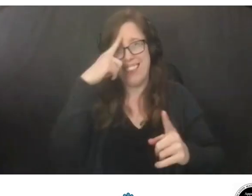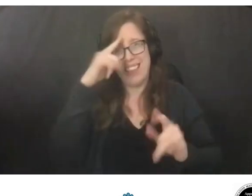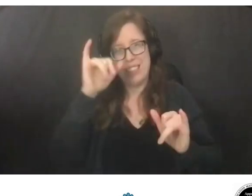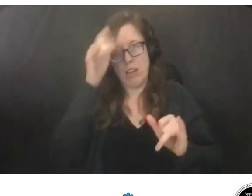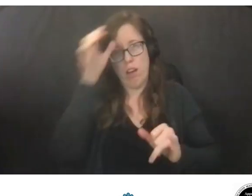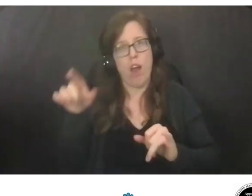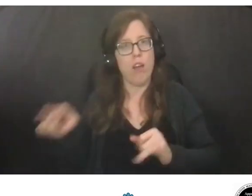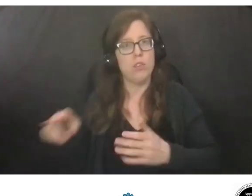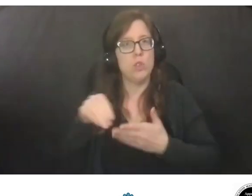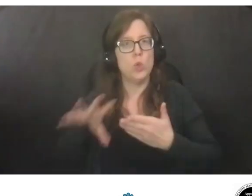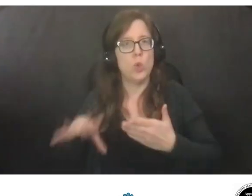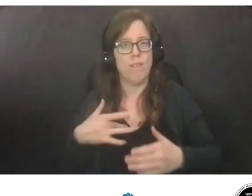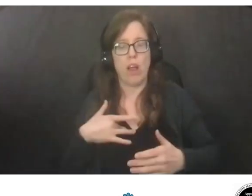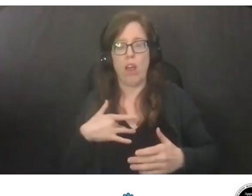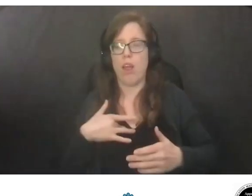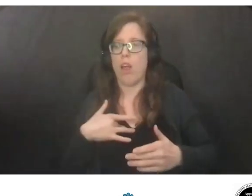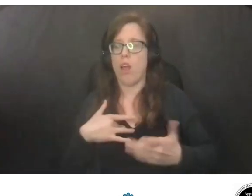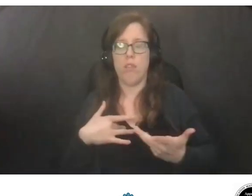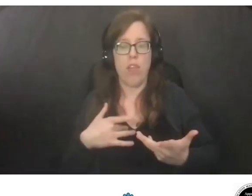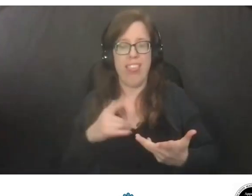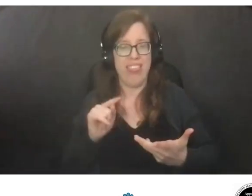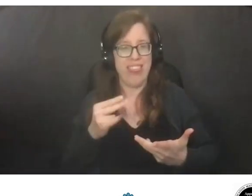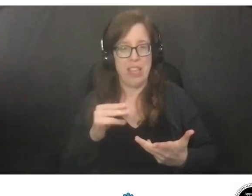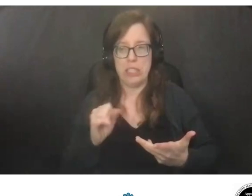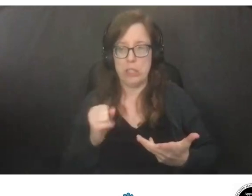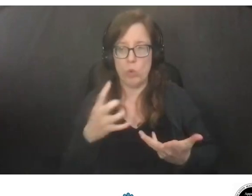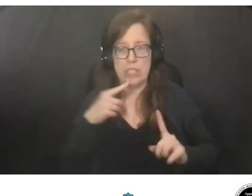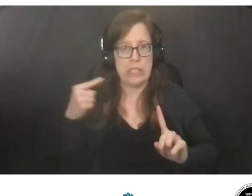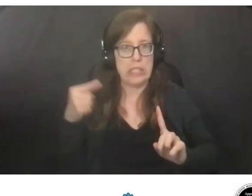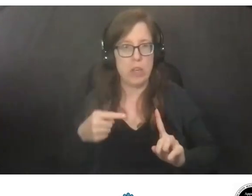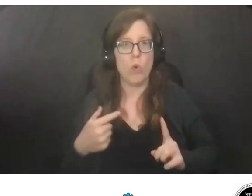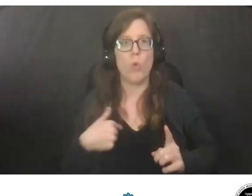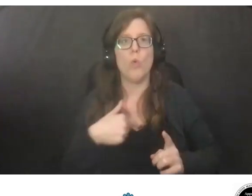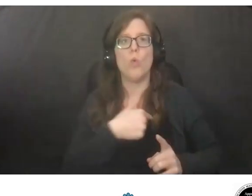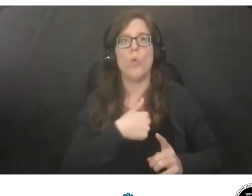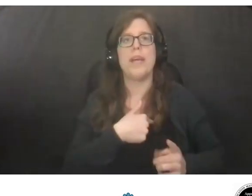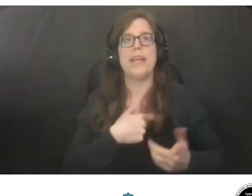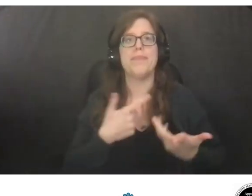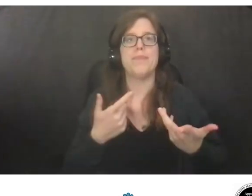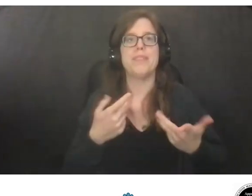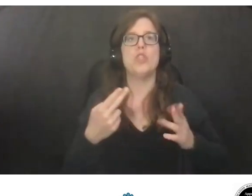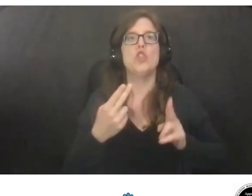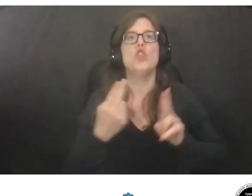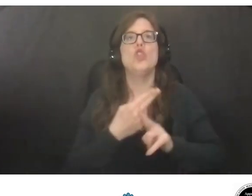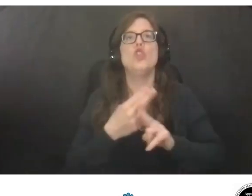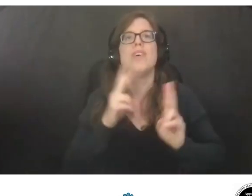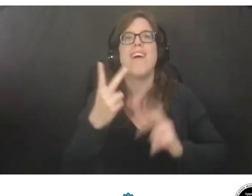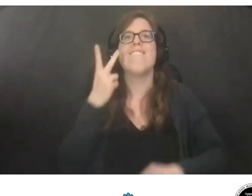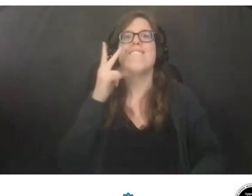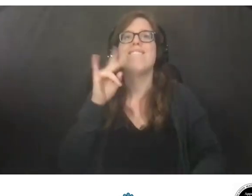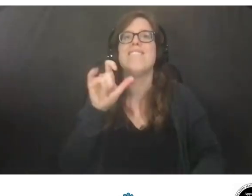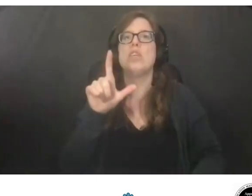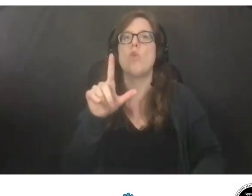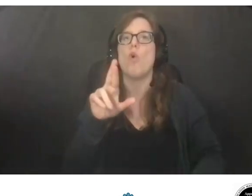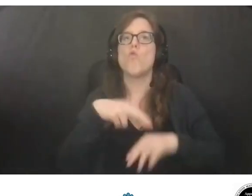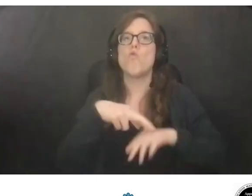our students that happens quite often. We're...we're using, like, visual reference. And we...